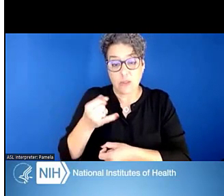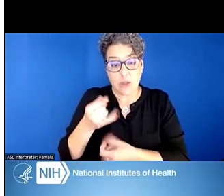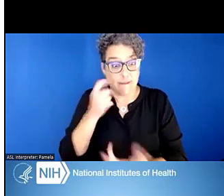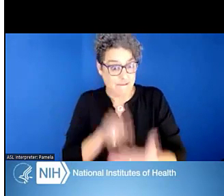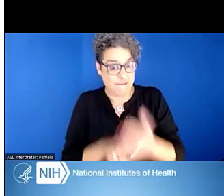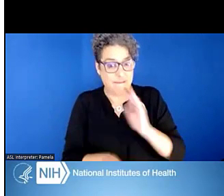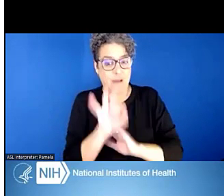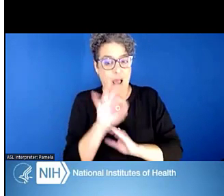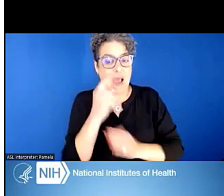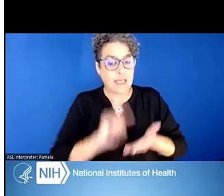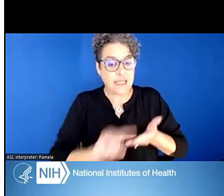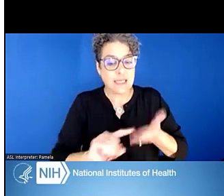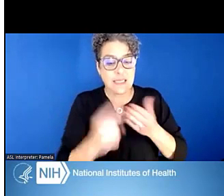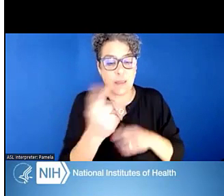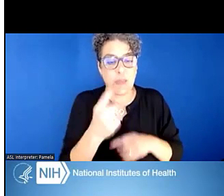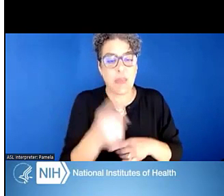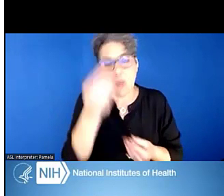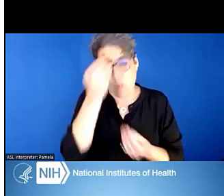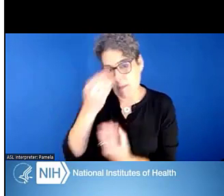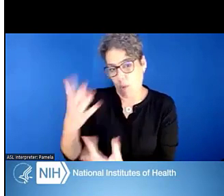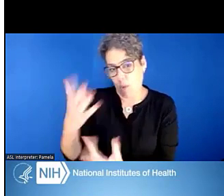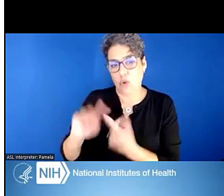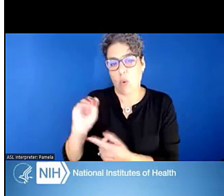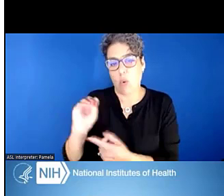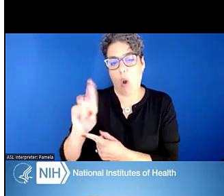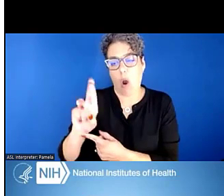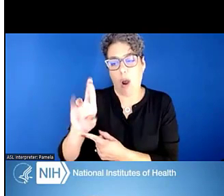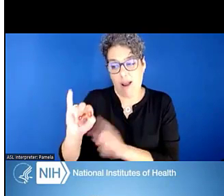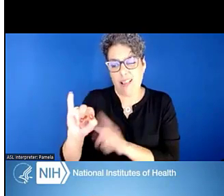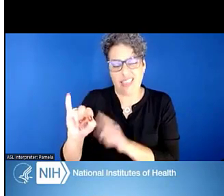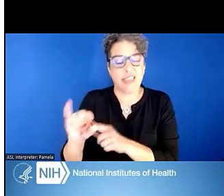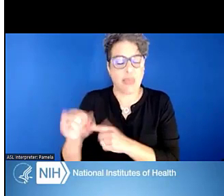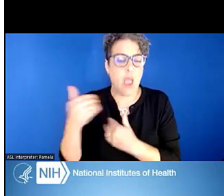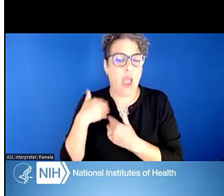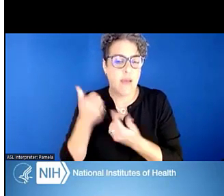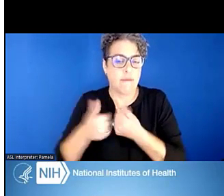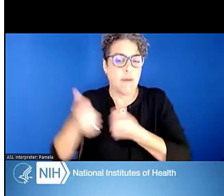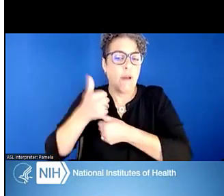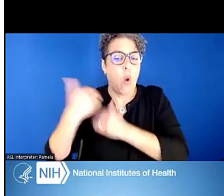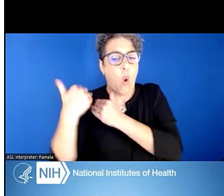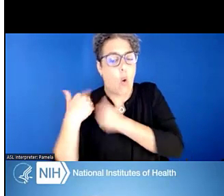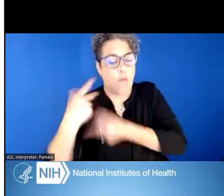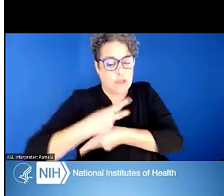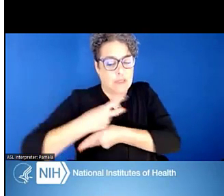ORI has oversight ability at that point, and so they may then at that point be considering